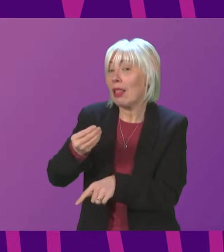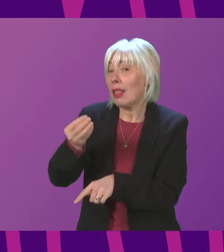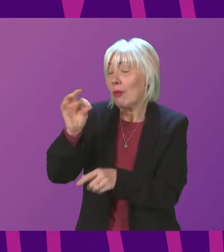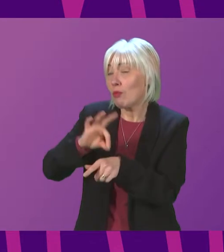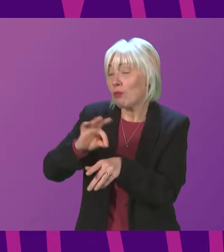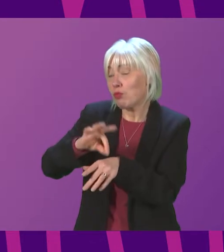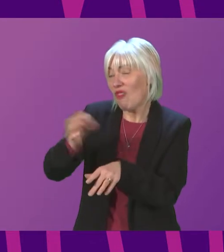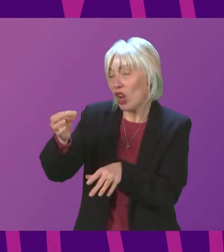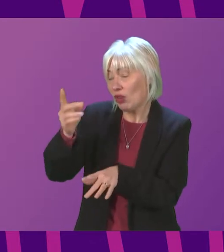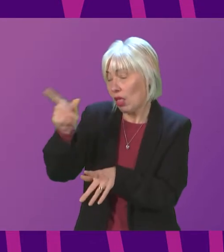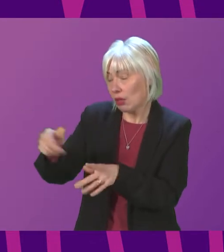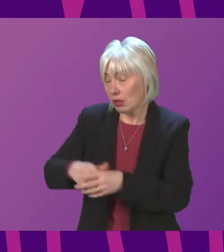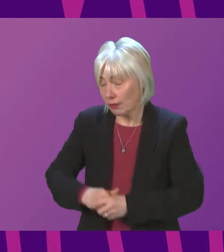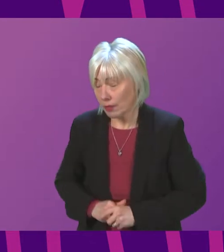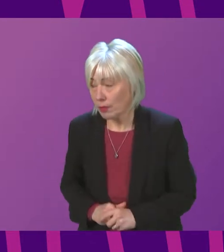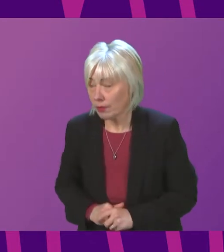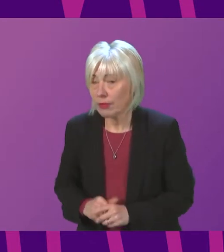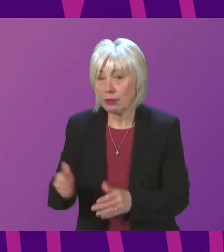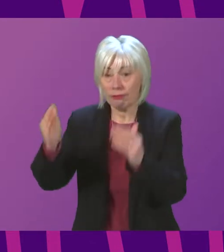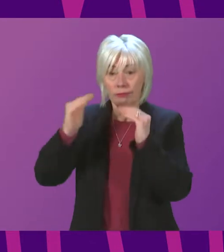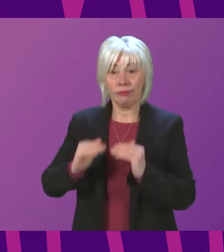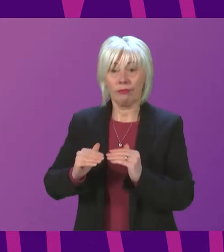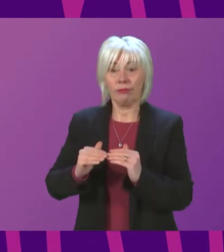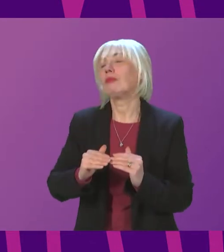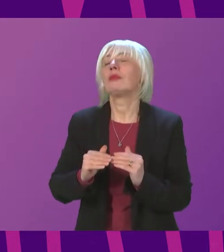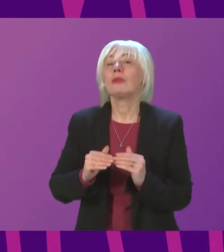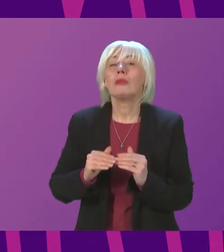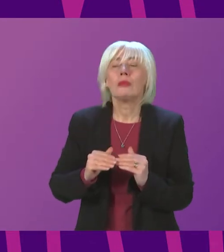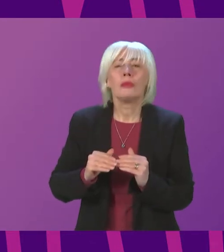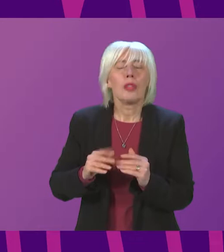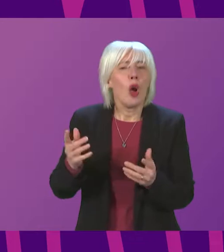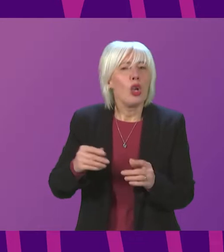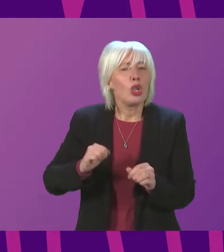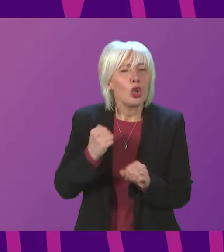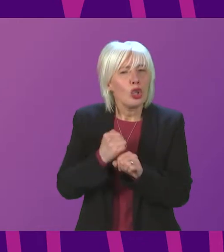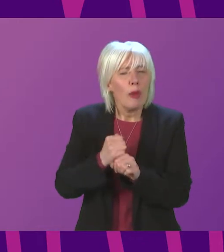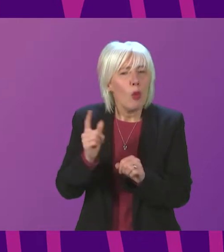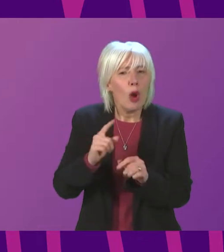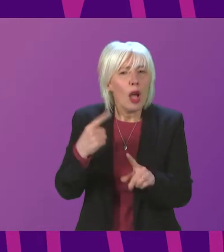professionals. To ask the First Minister what urgent steps will be taken to address lung disease in Scotland,